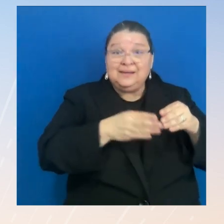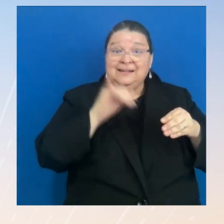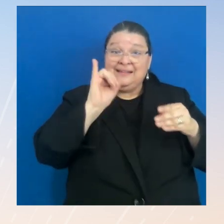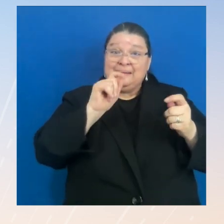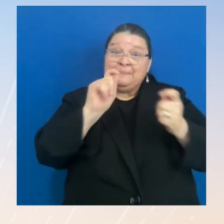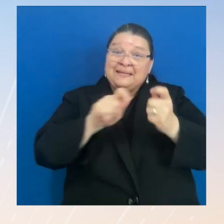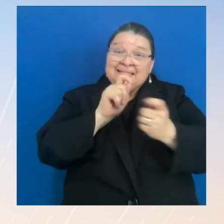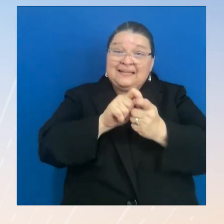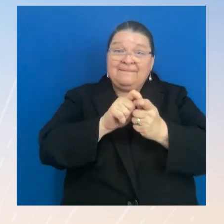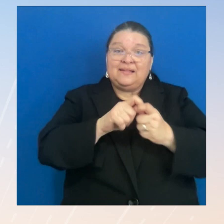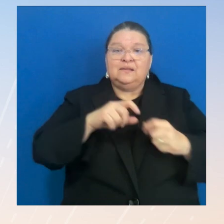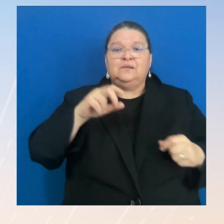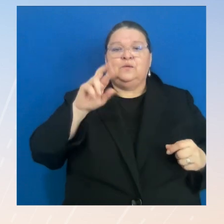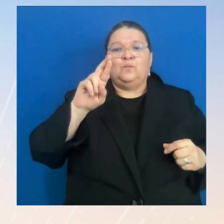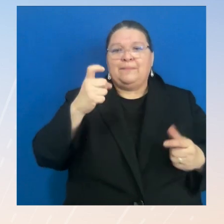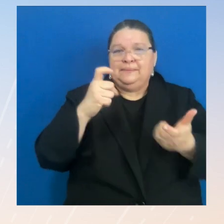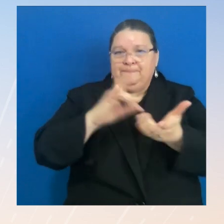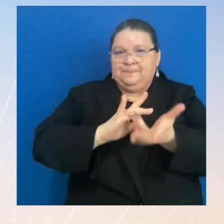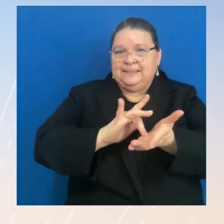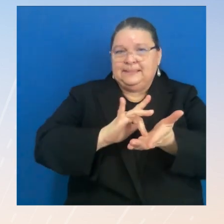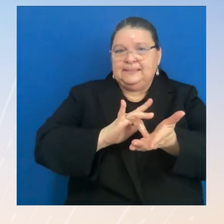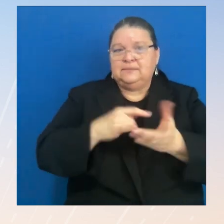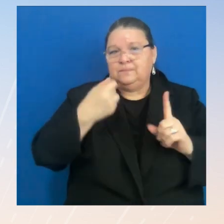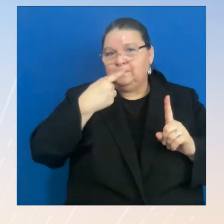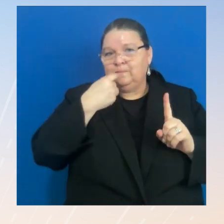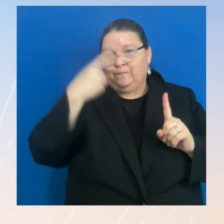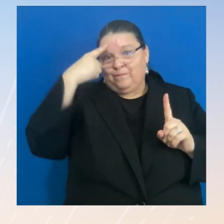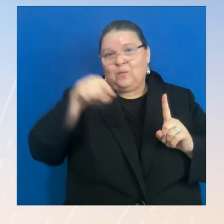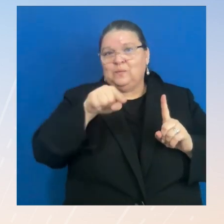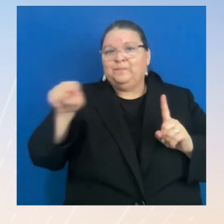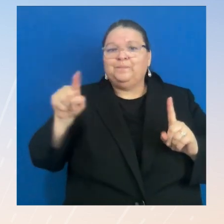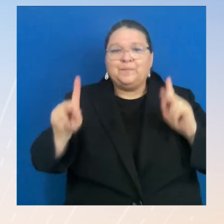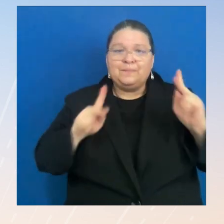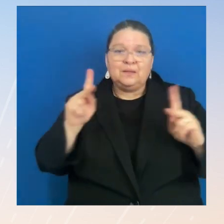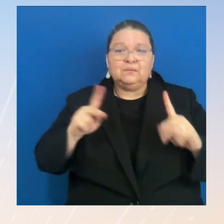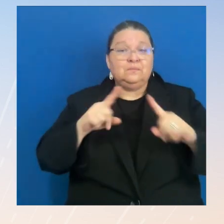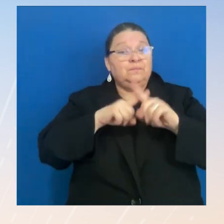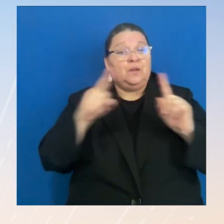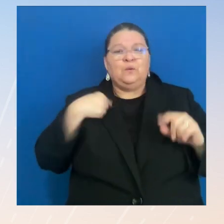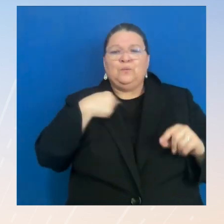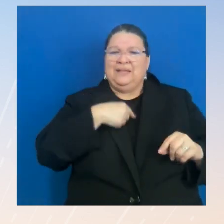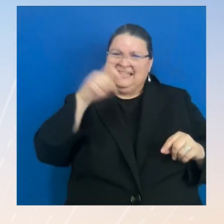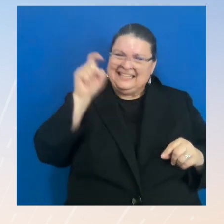of the package included as there can be 50 votes for. But we're going to leave those conversations to happen through private channels --